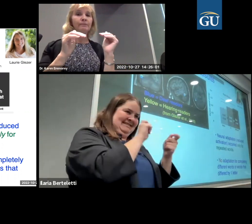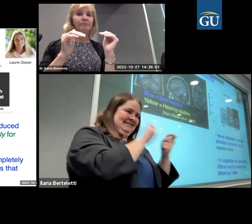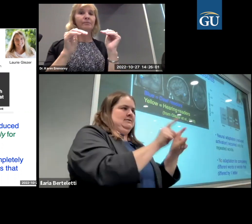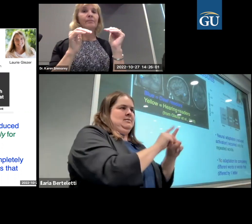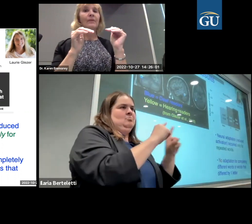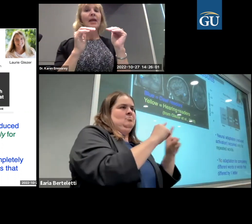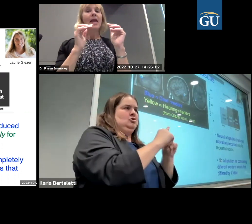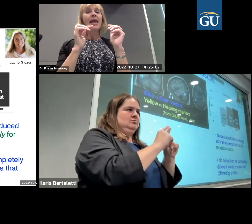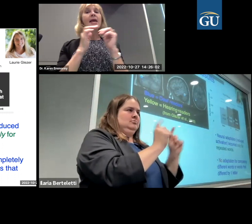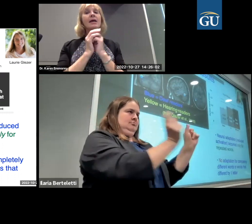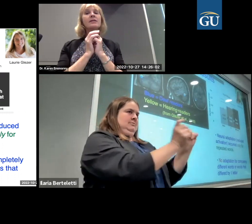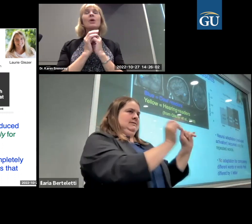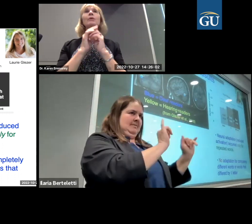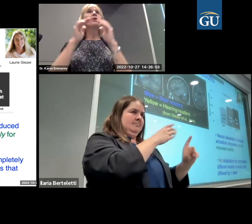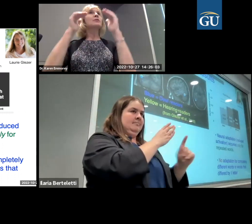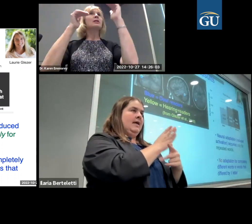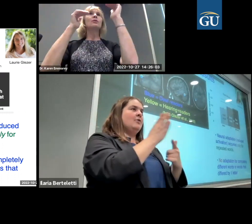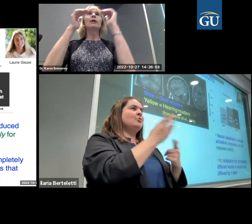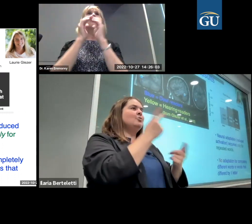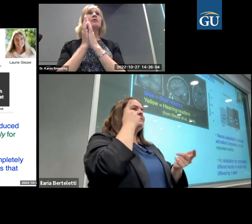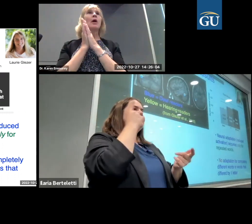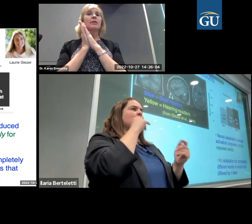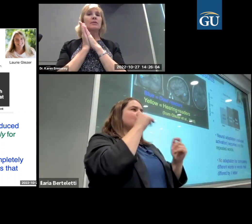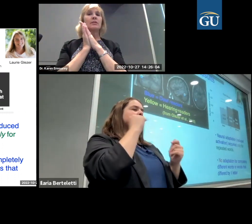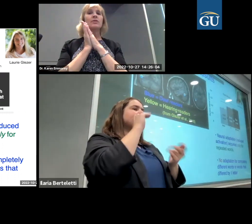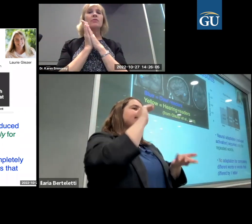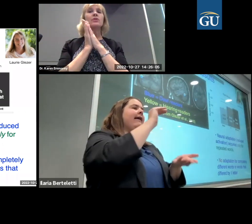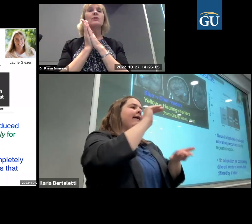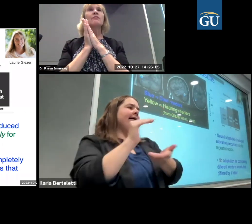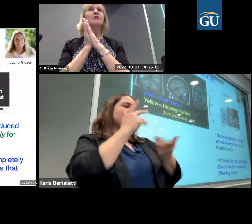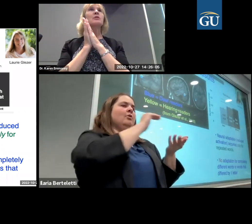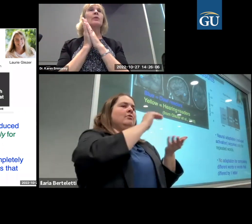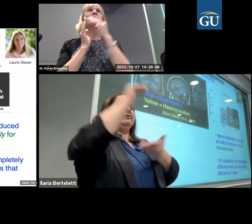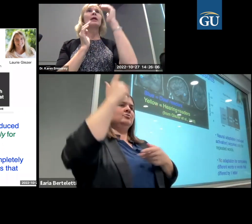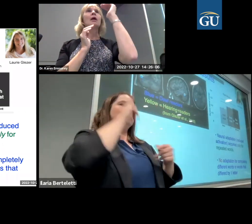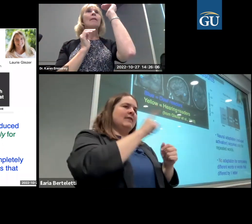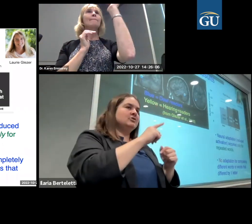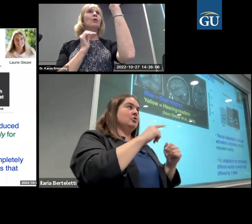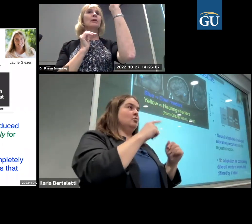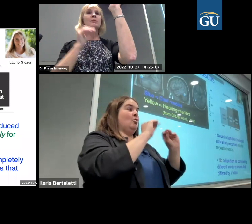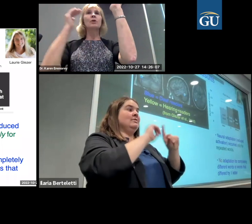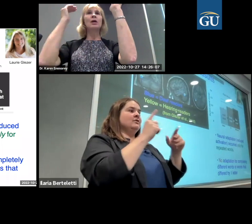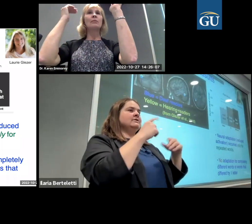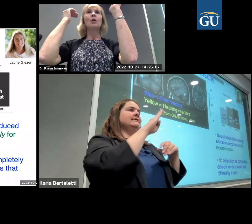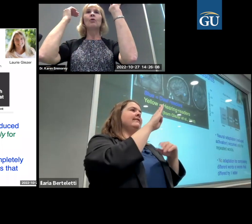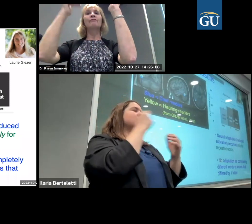So this is telling us that for the um uh deaf readers, we see this tuning to real words,